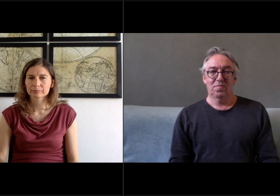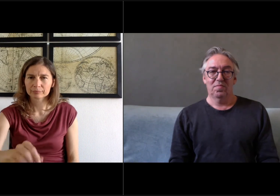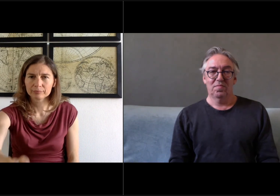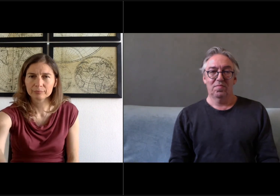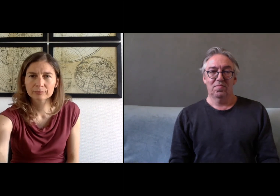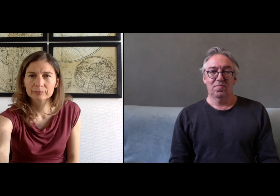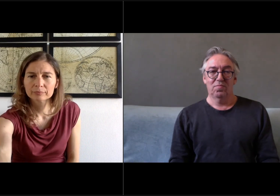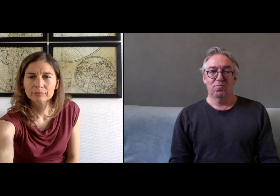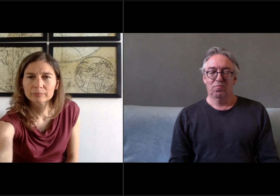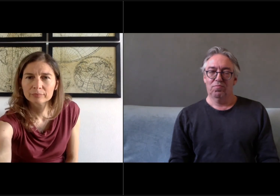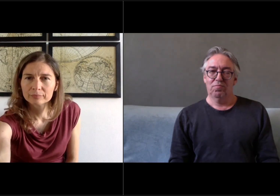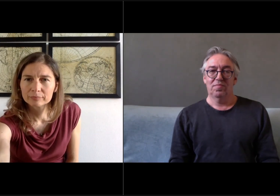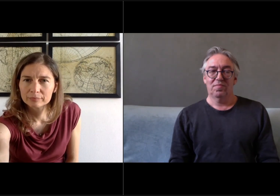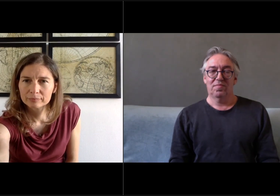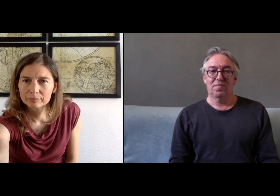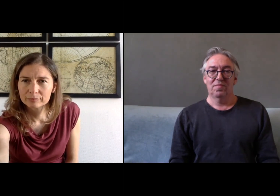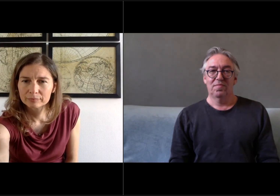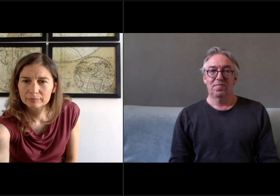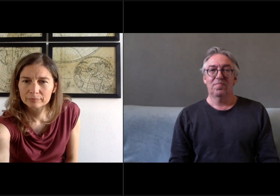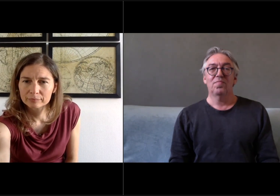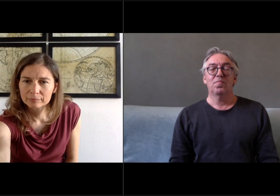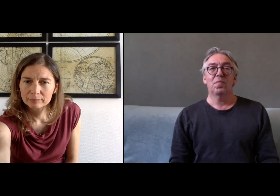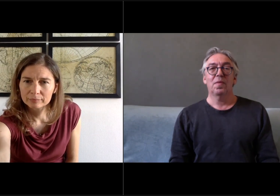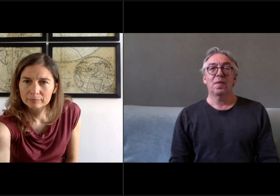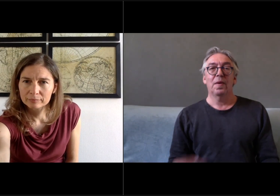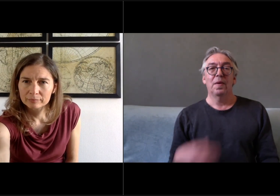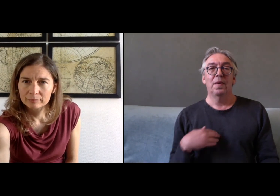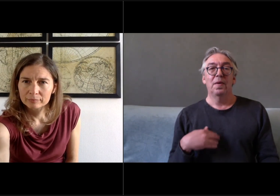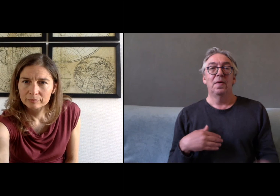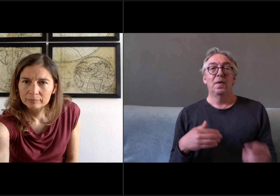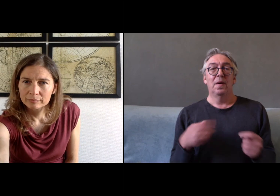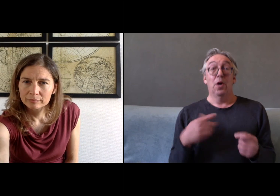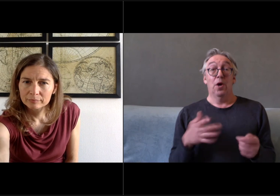I'll try to be exact as I can with my colleagues,